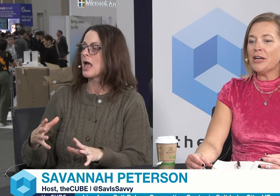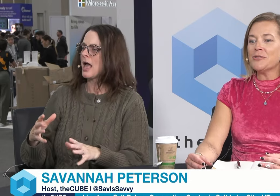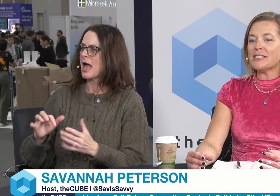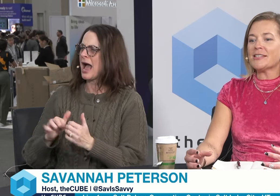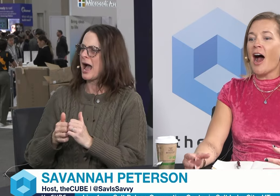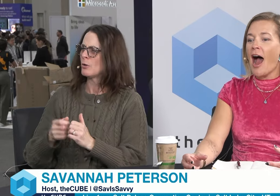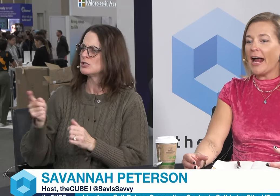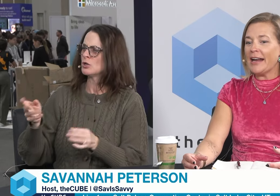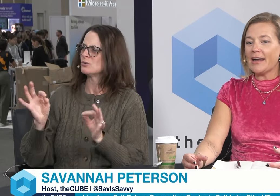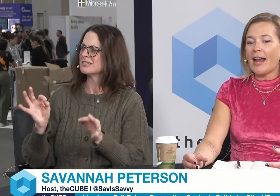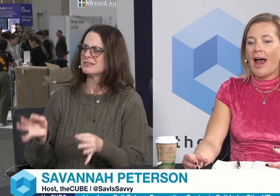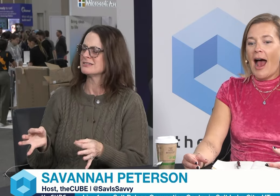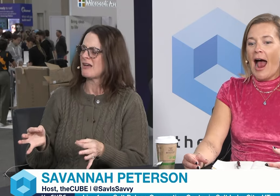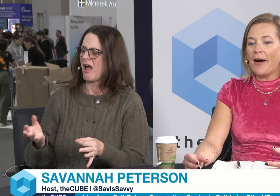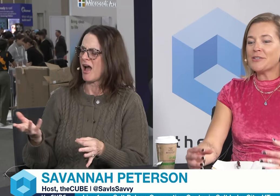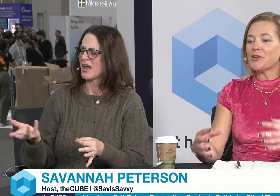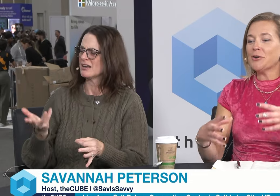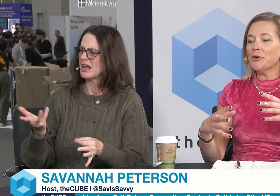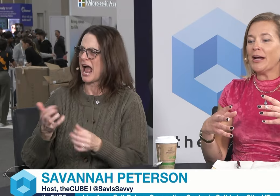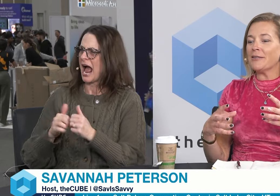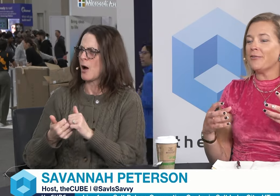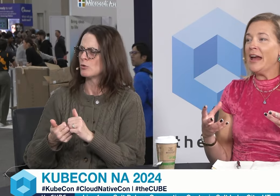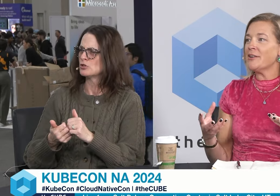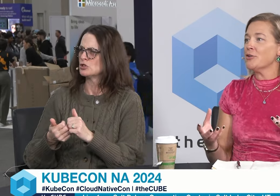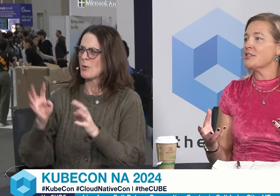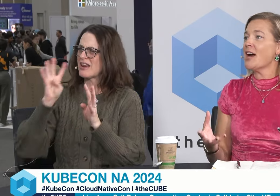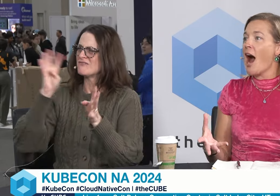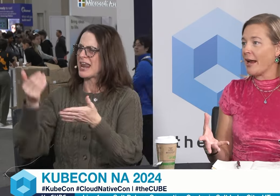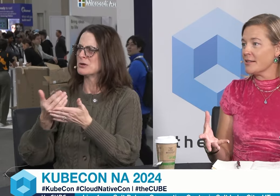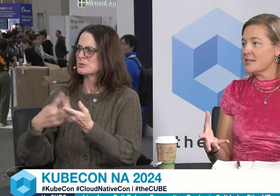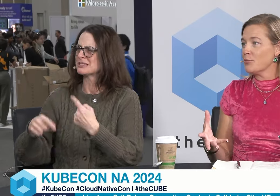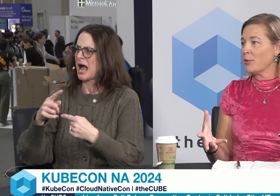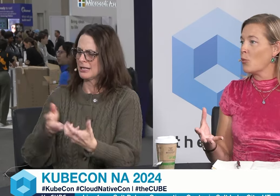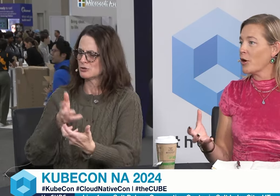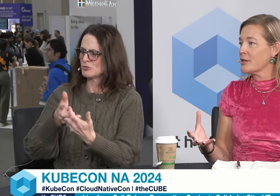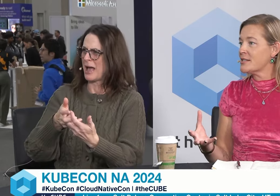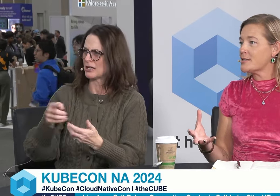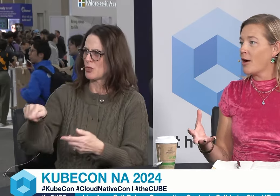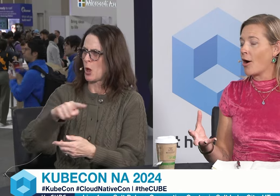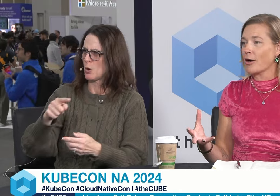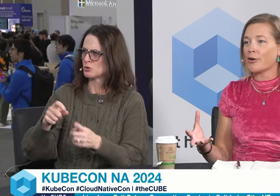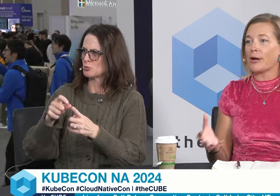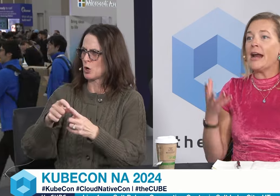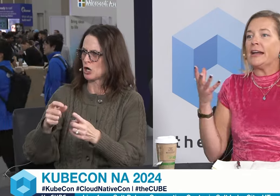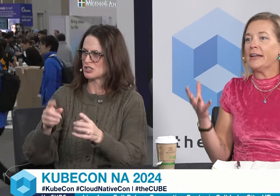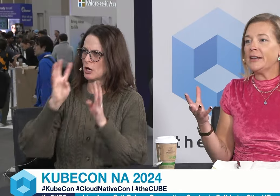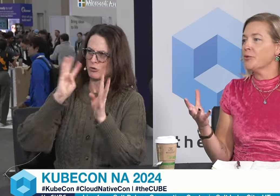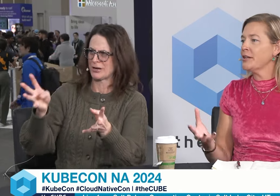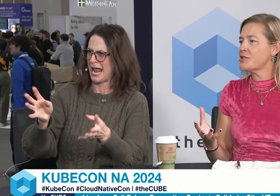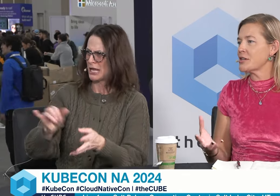How do you decide how to invent new signs when words are created in new